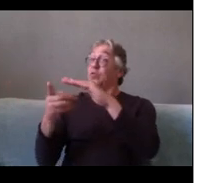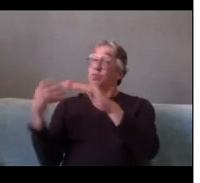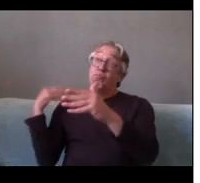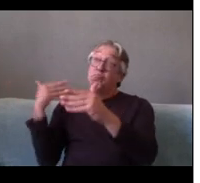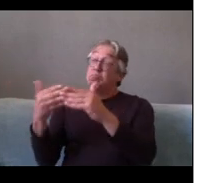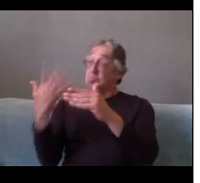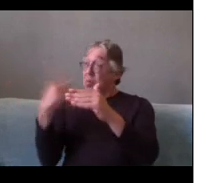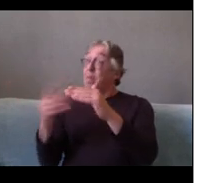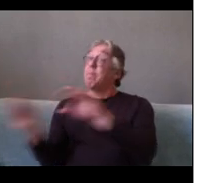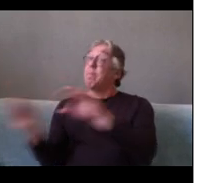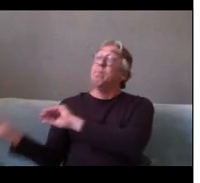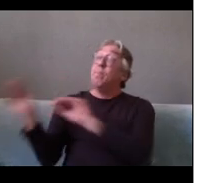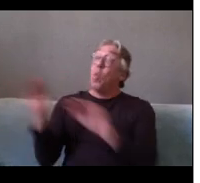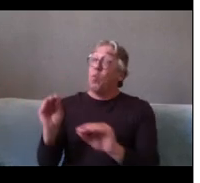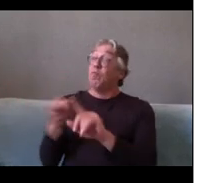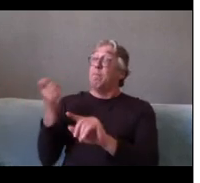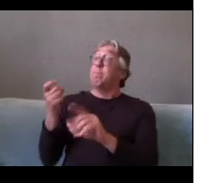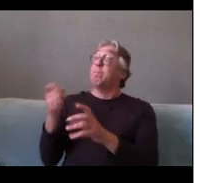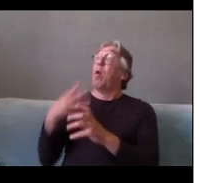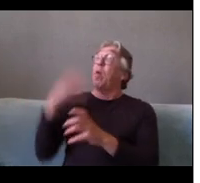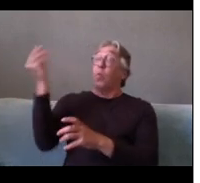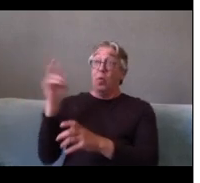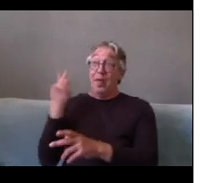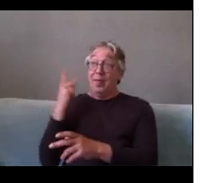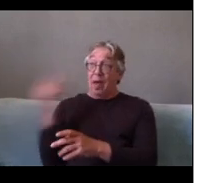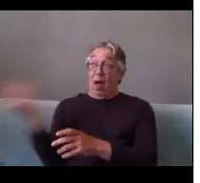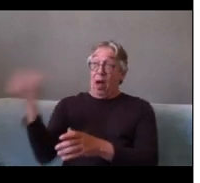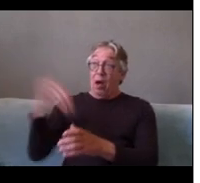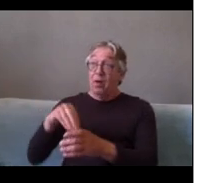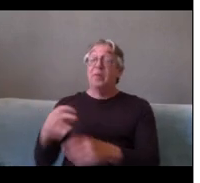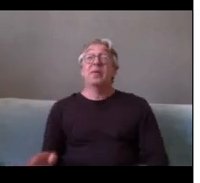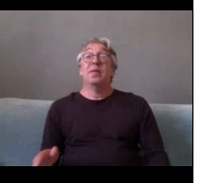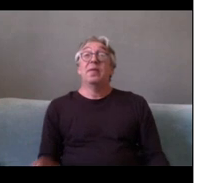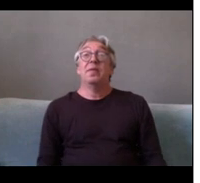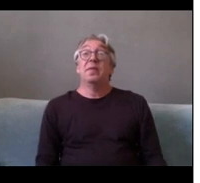We used the short set of Washington Group. We had six modules.